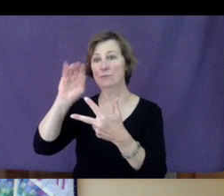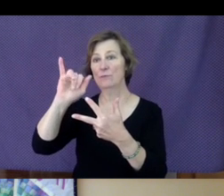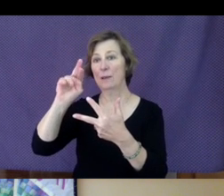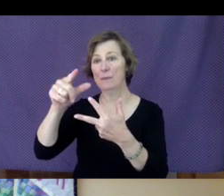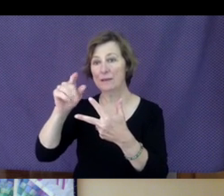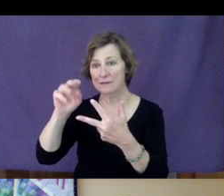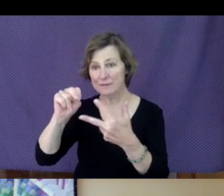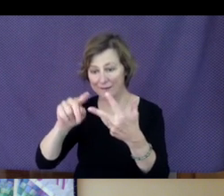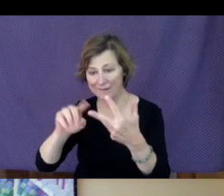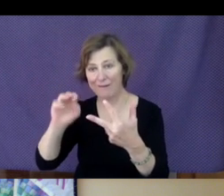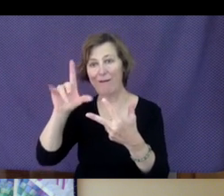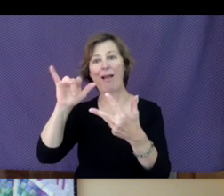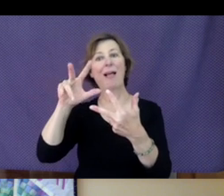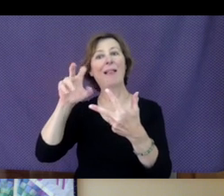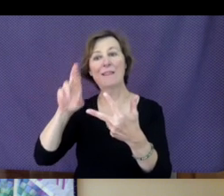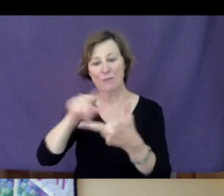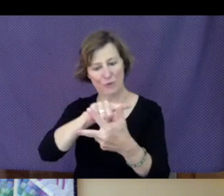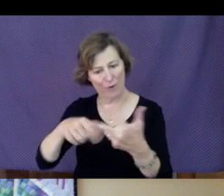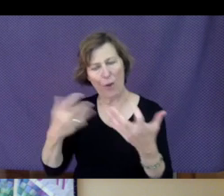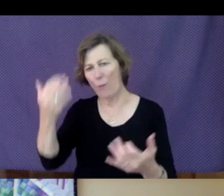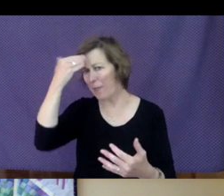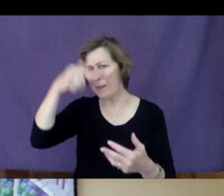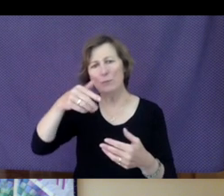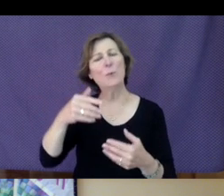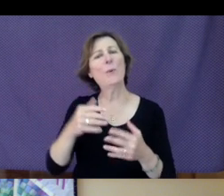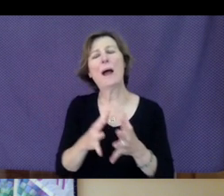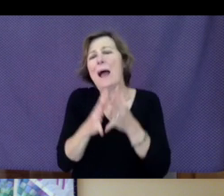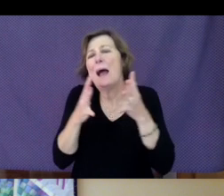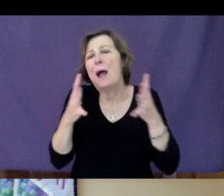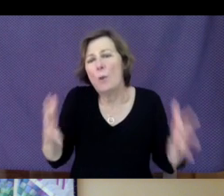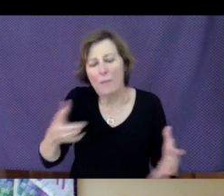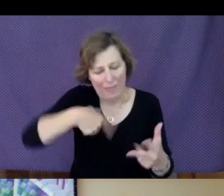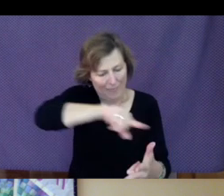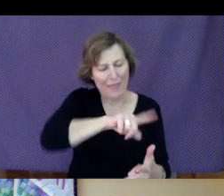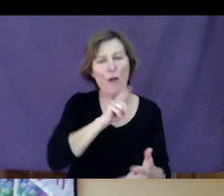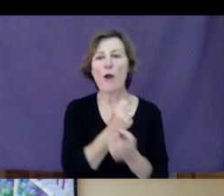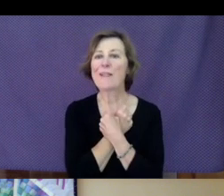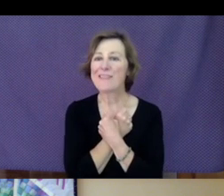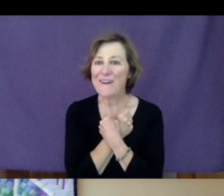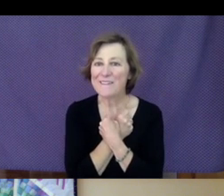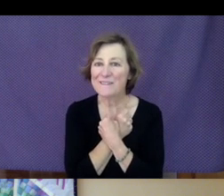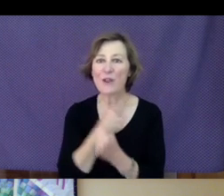That they have always been loved And that they will always be loved